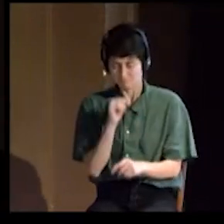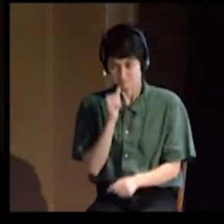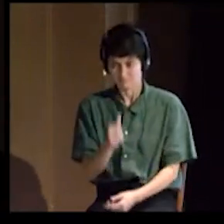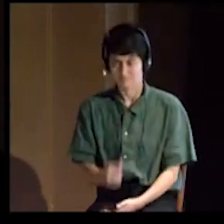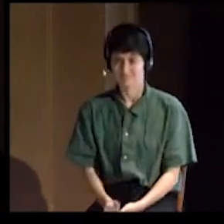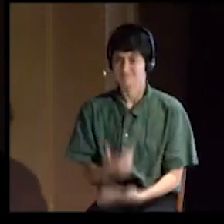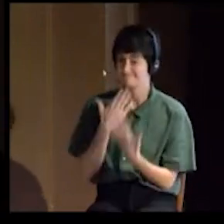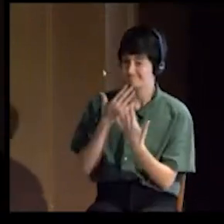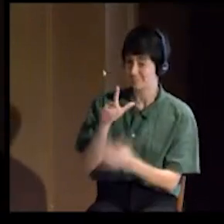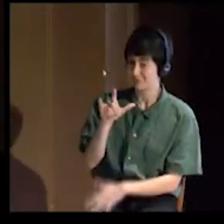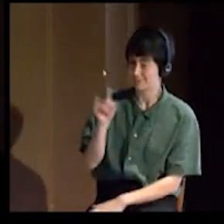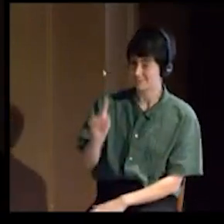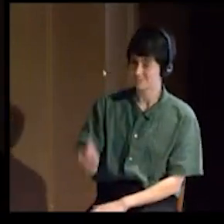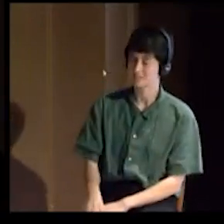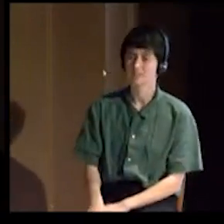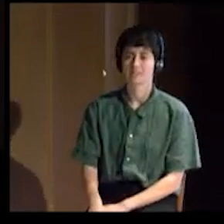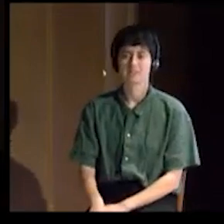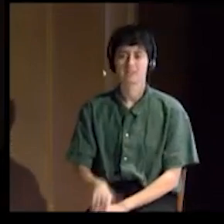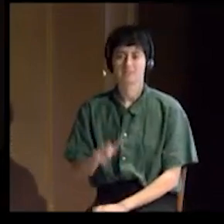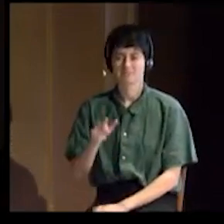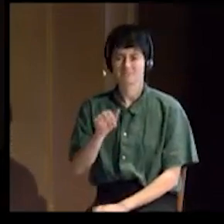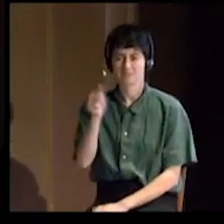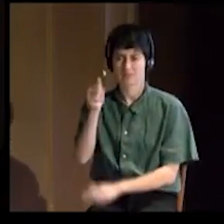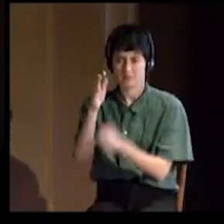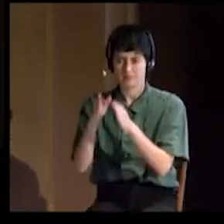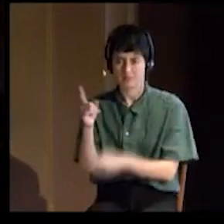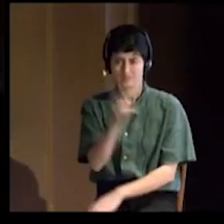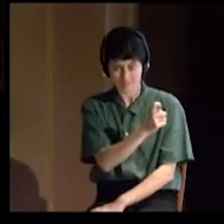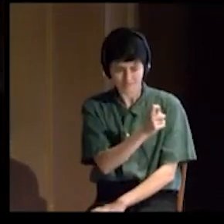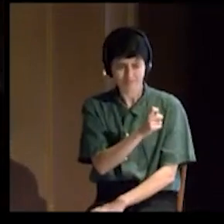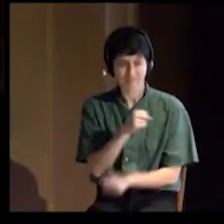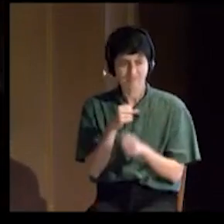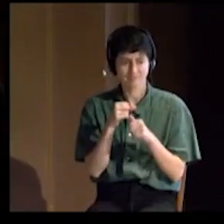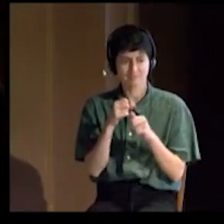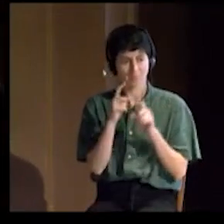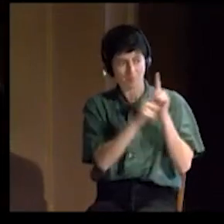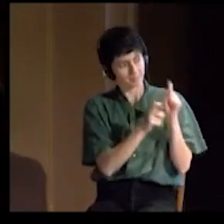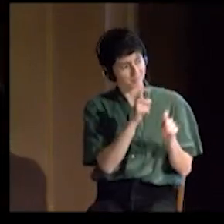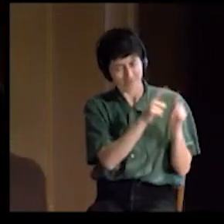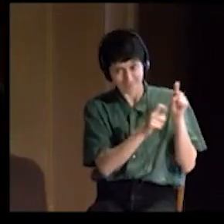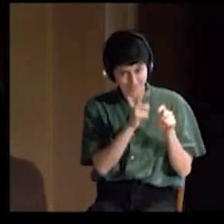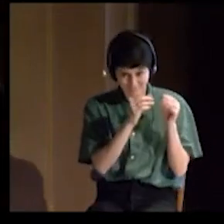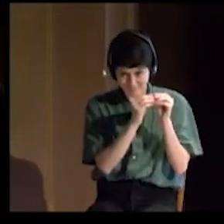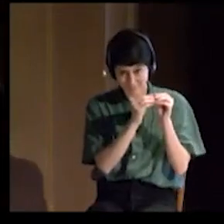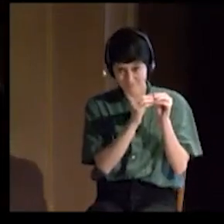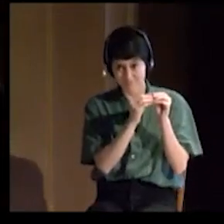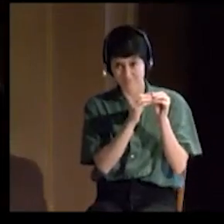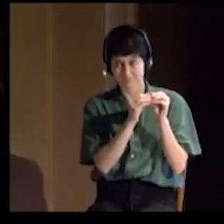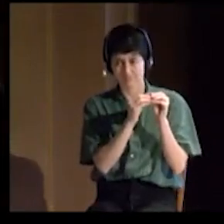[Audience Members] Continuing with the people in your depart from our department asking you more questions. So when I think about earth's surface,